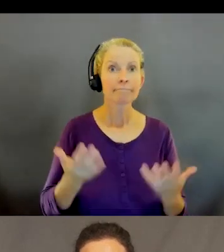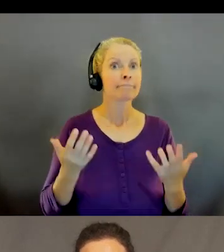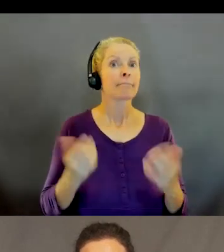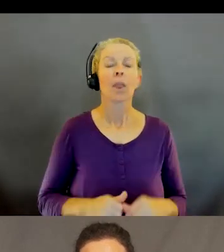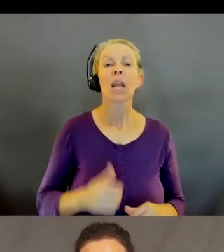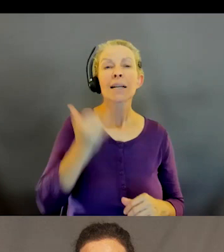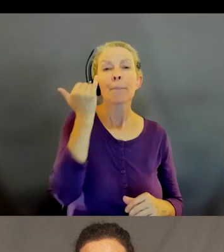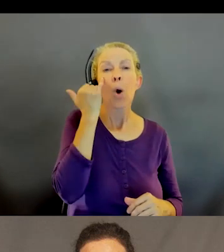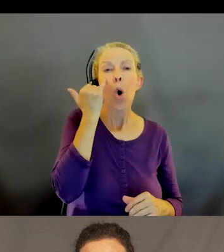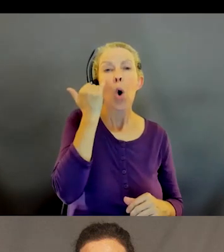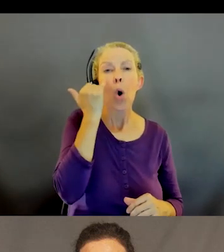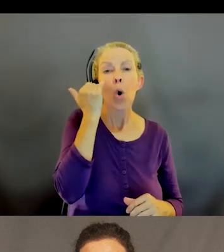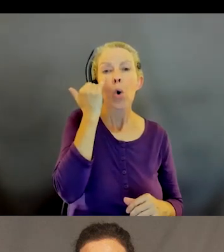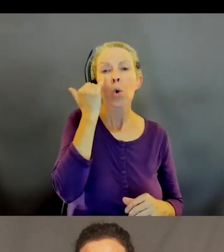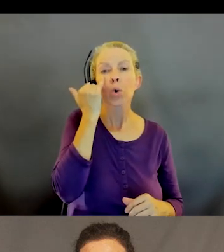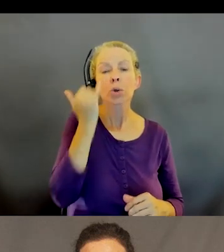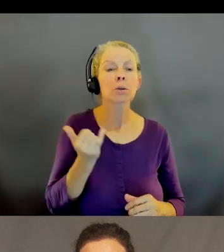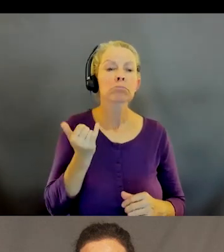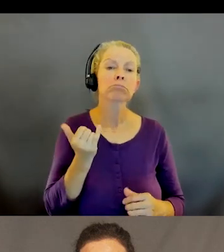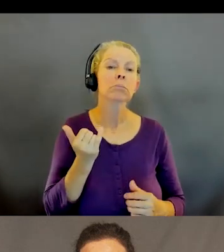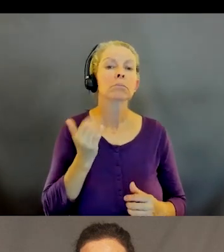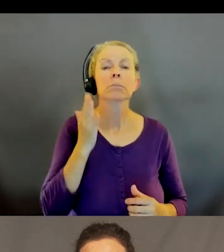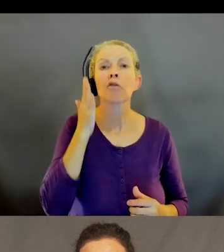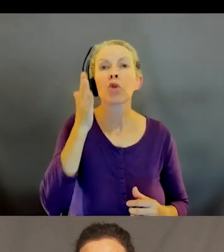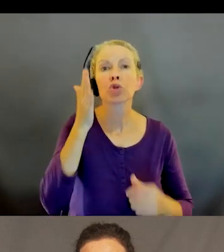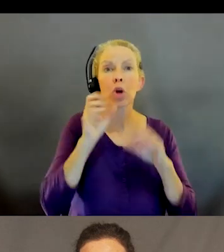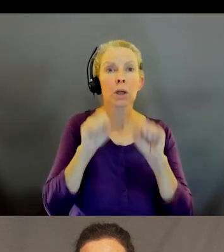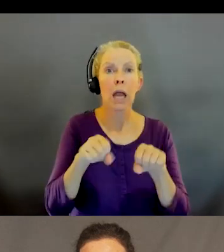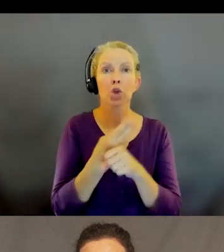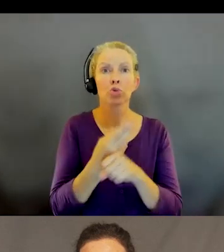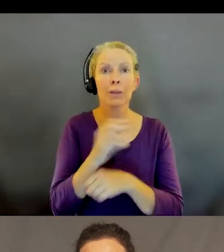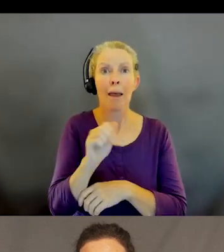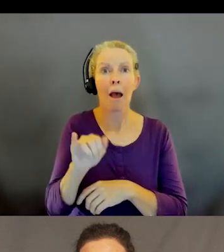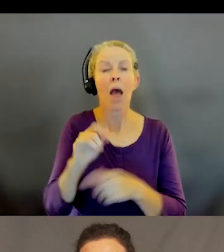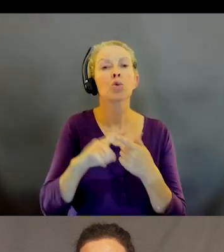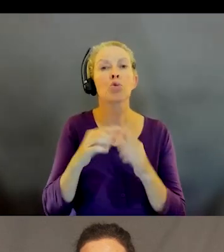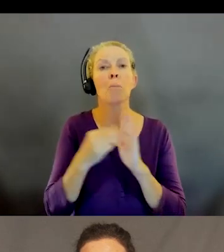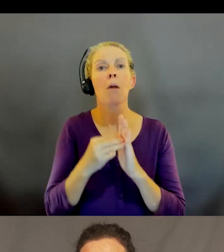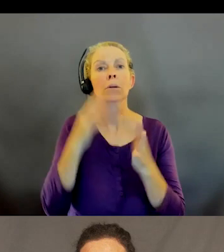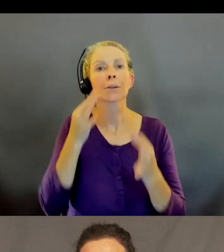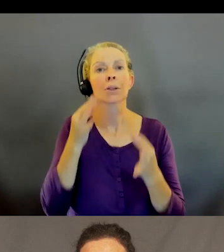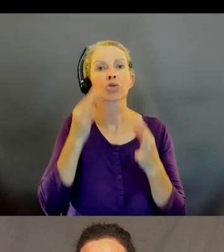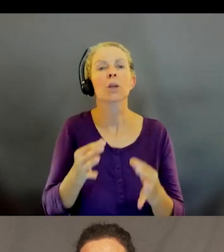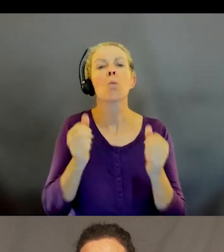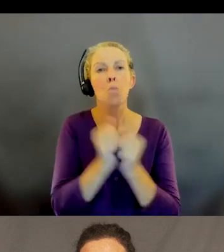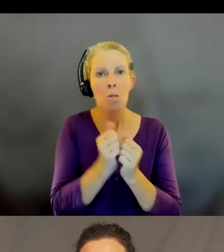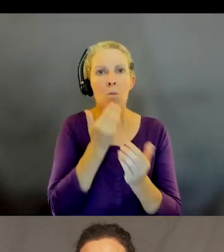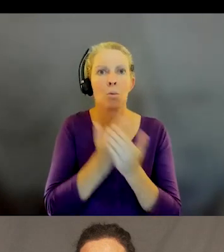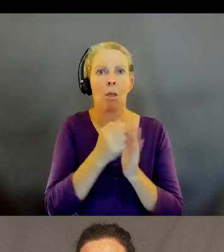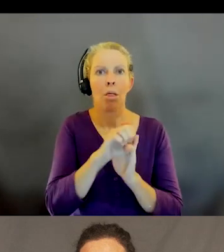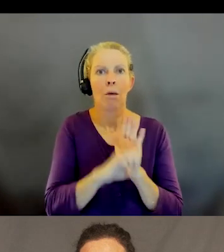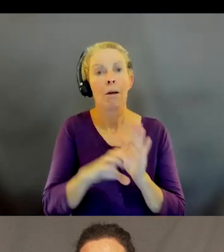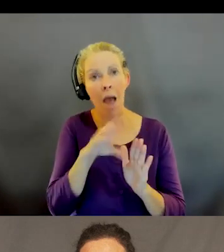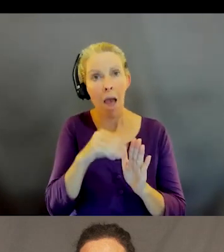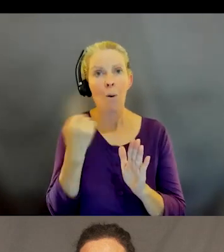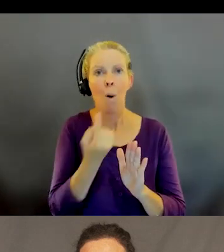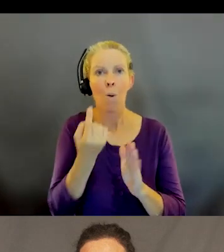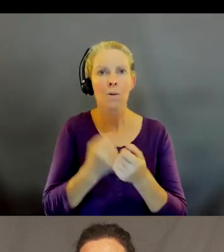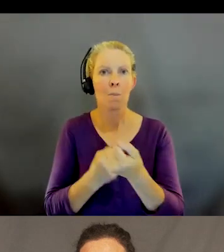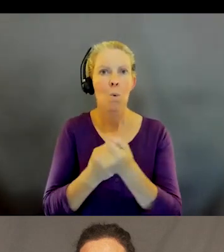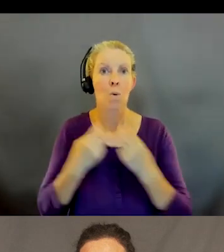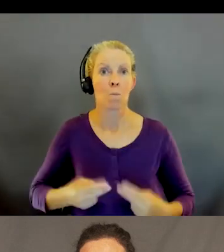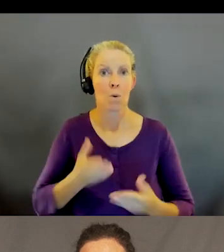artificial intelligence to model decisions that are ethical and consistently support human rights?